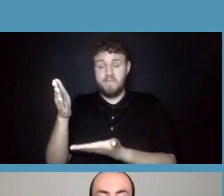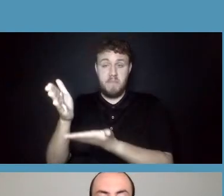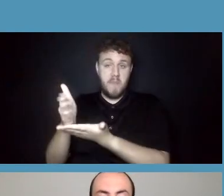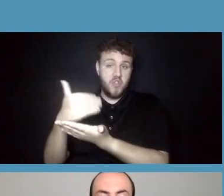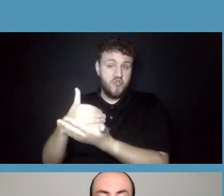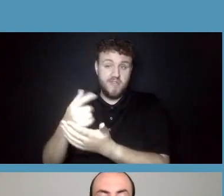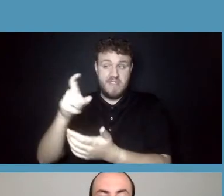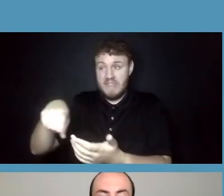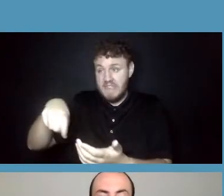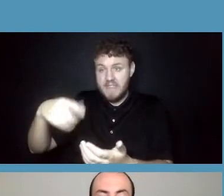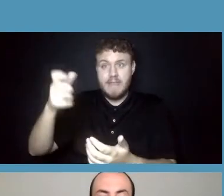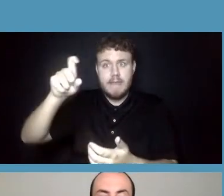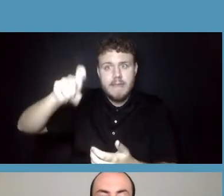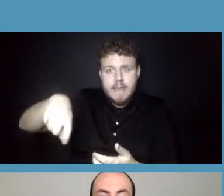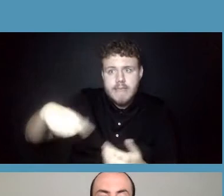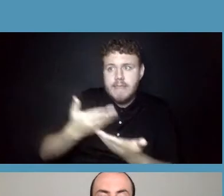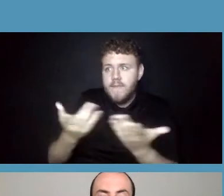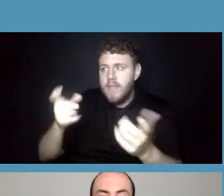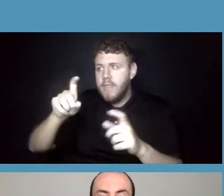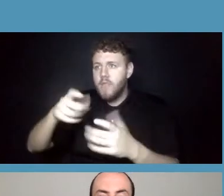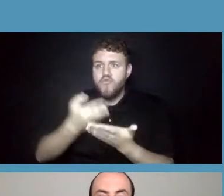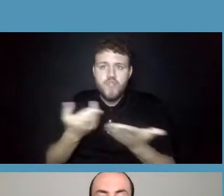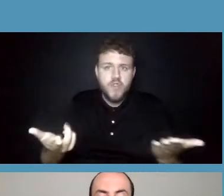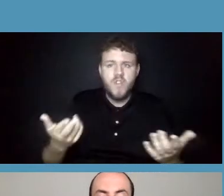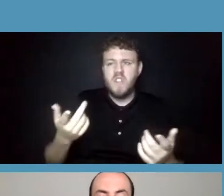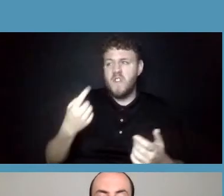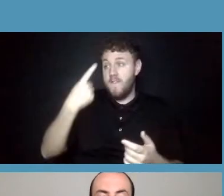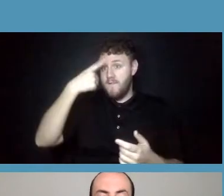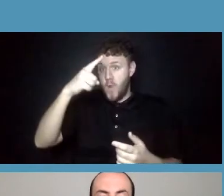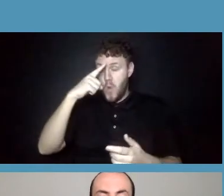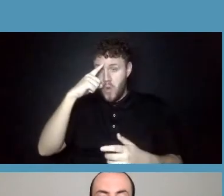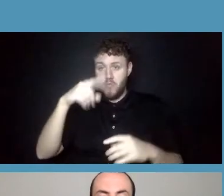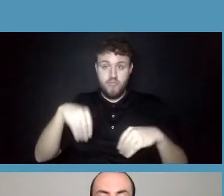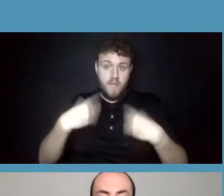that are necessary, any budget items necessary to putting on events. We could not have an